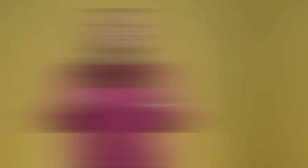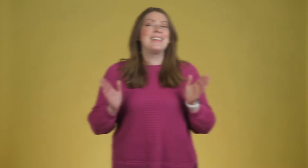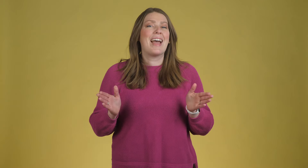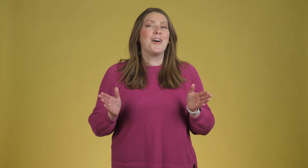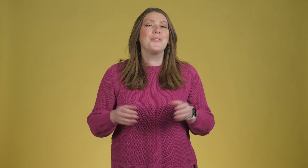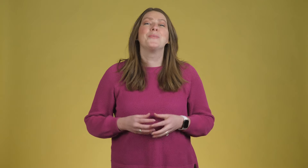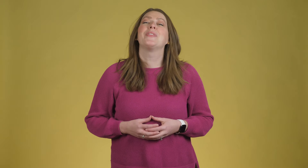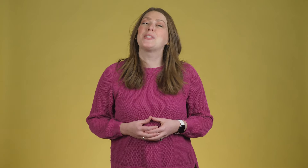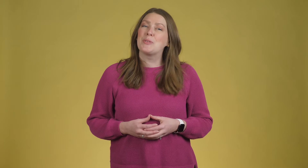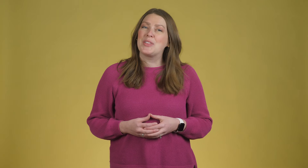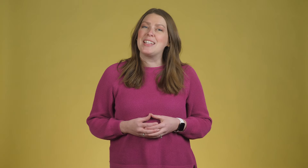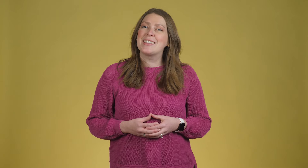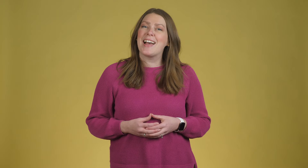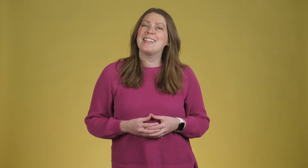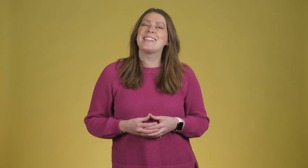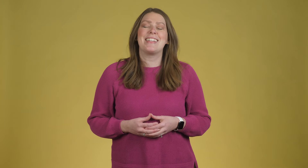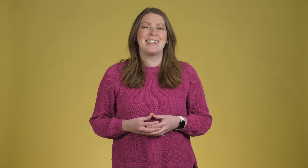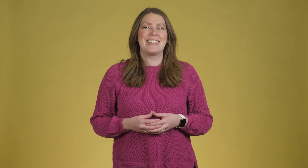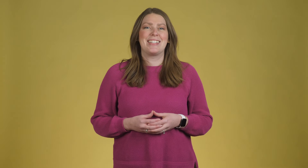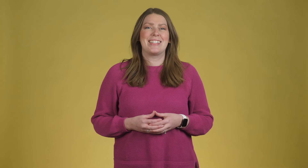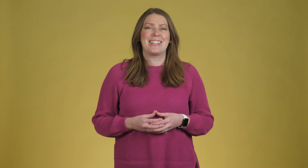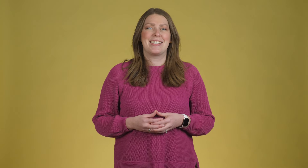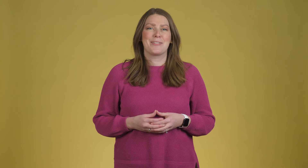Now, let's put these signs into sentences.